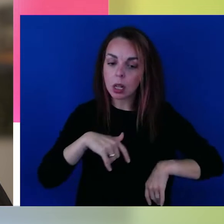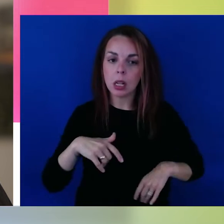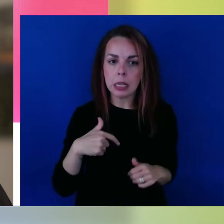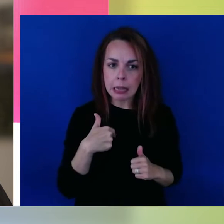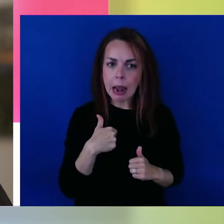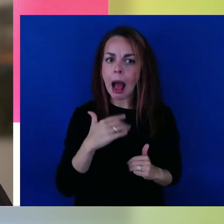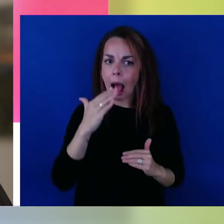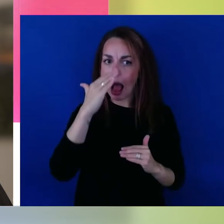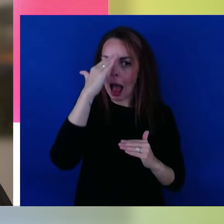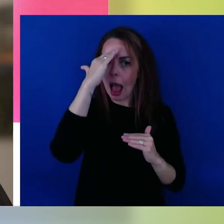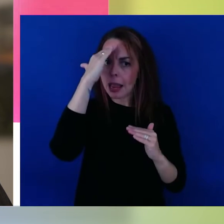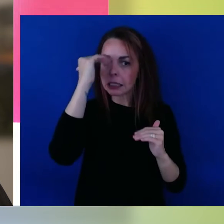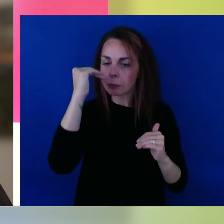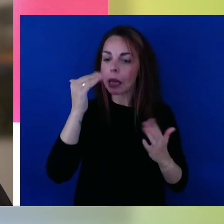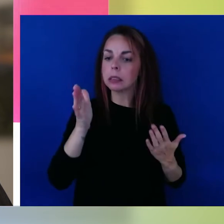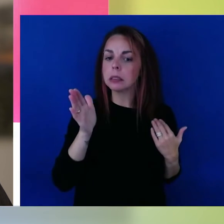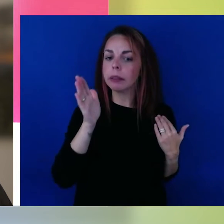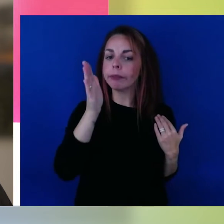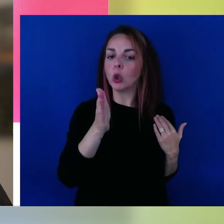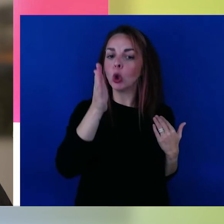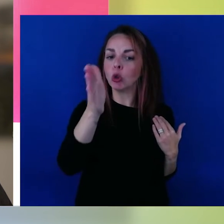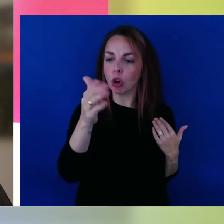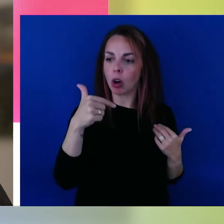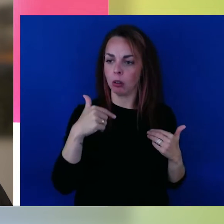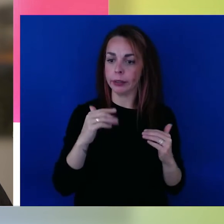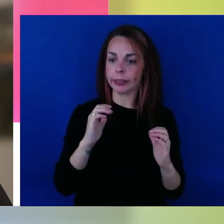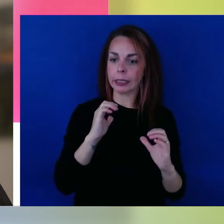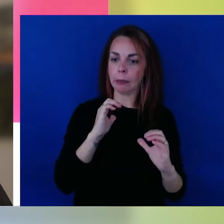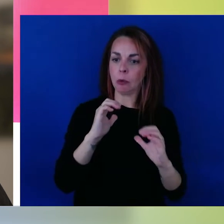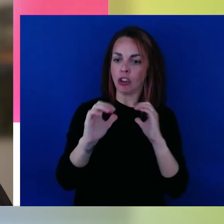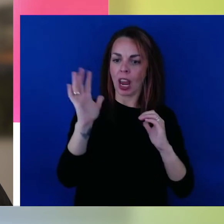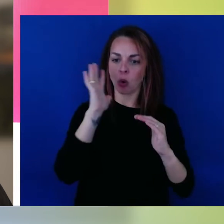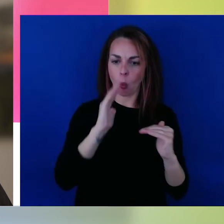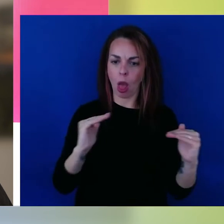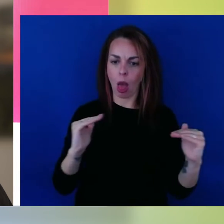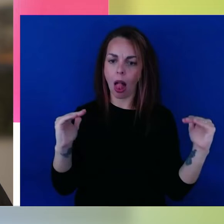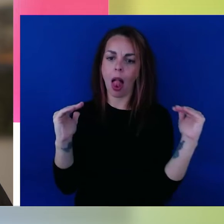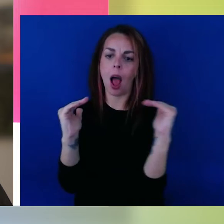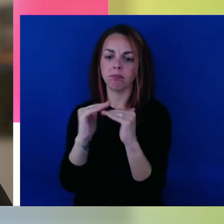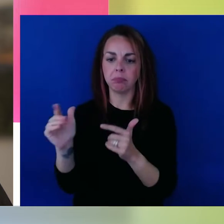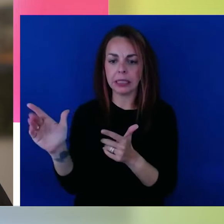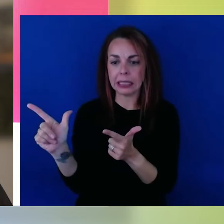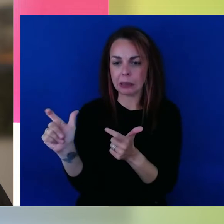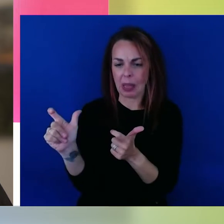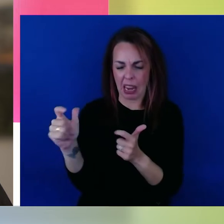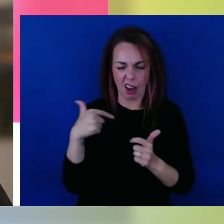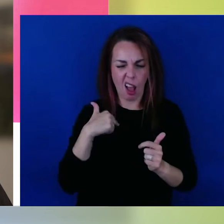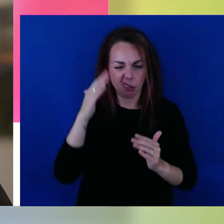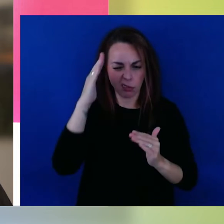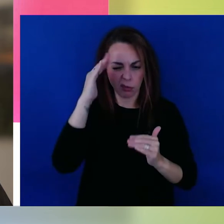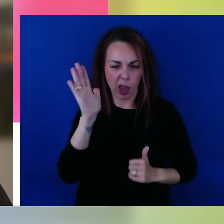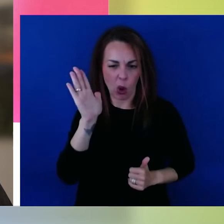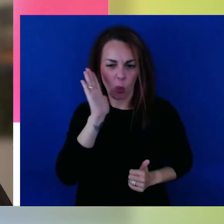that someday users like me will communicate with near conversational speed on the short-term horizon,